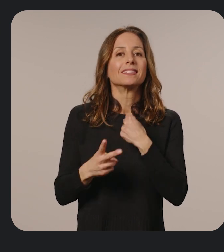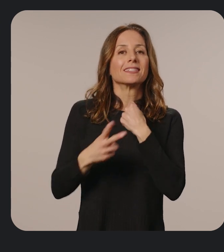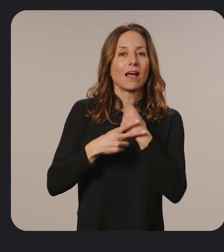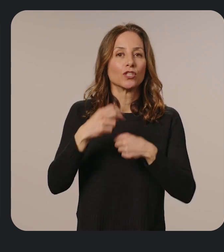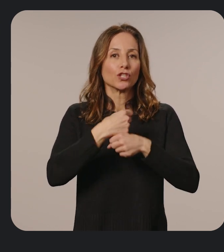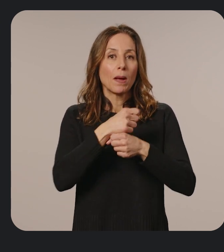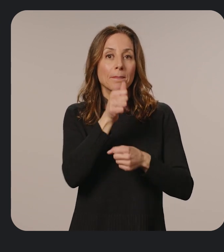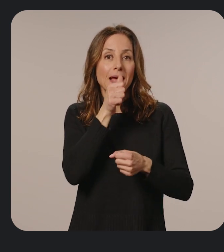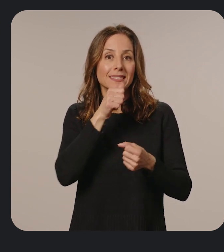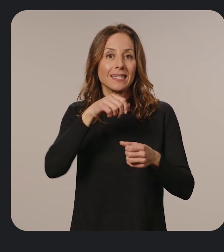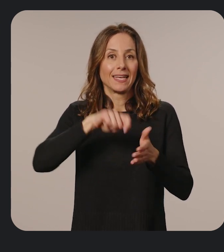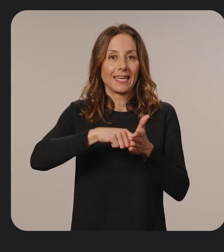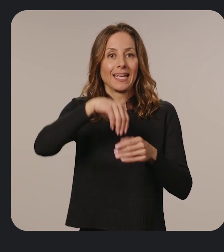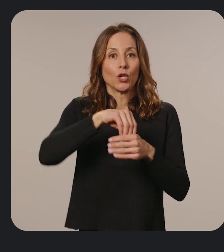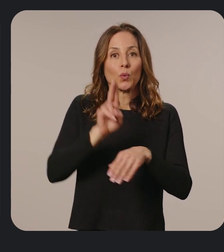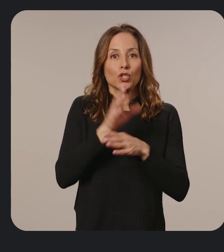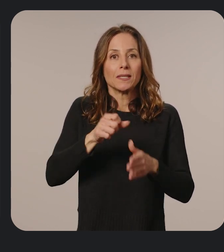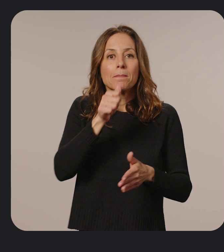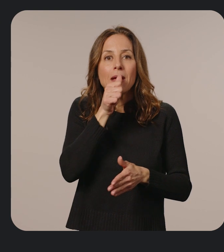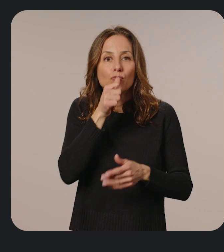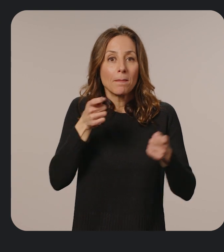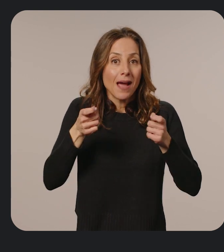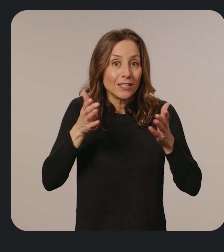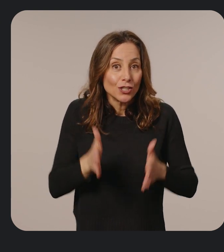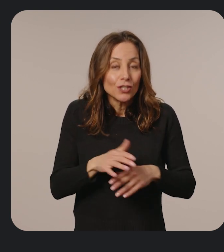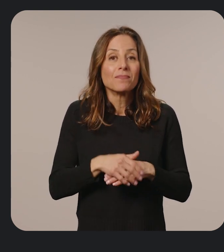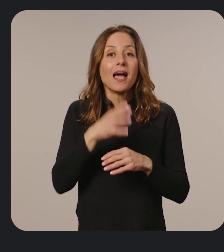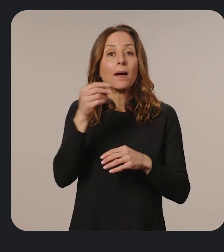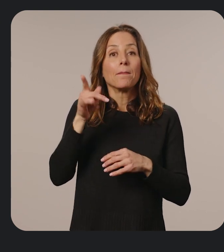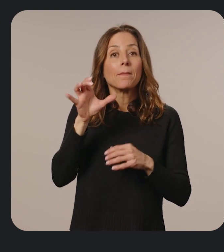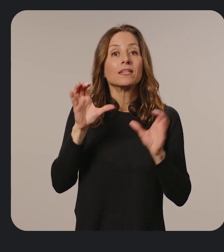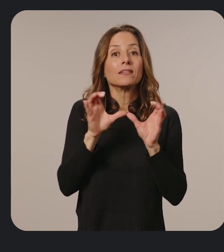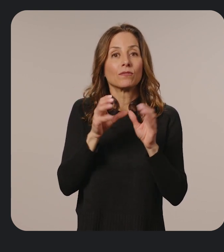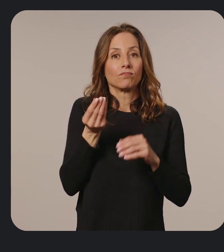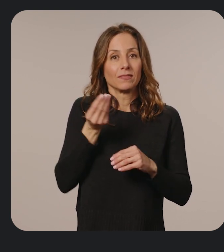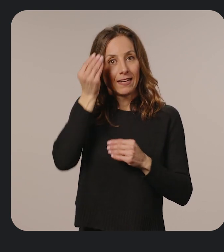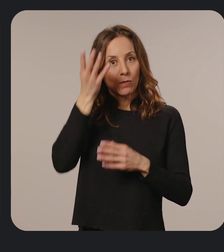This saves the generated passkey in the user's password manager, and the public key credential information